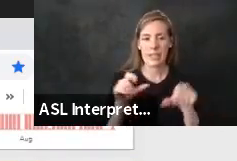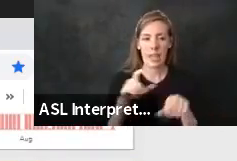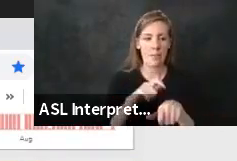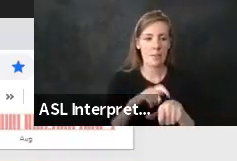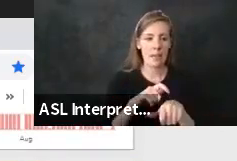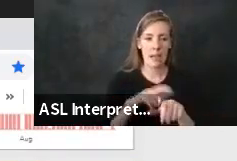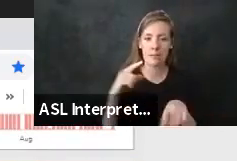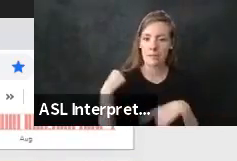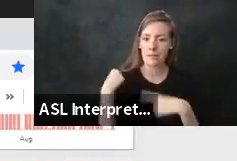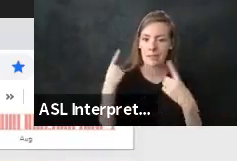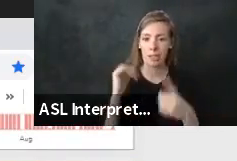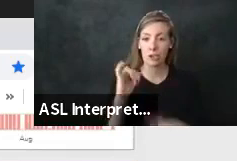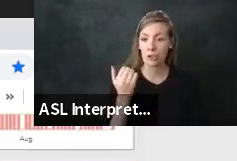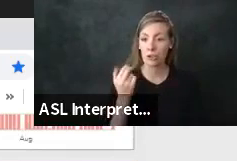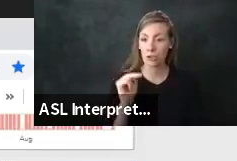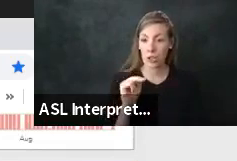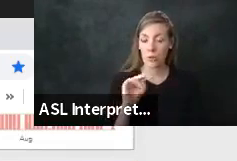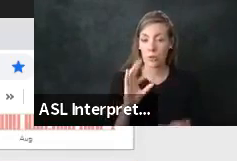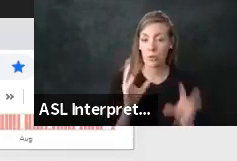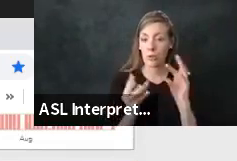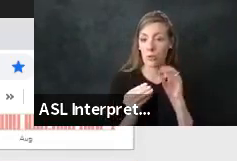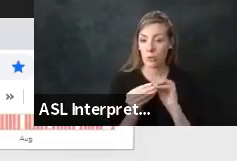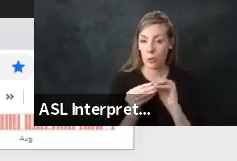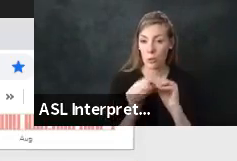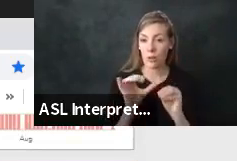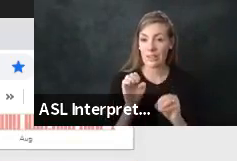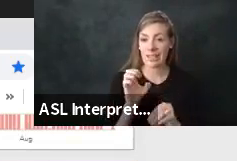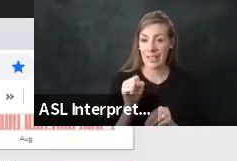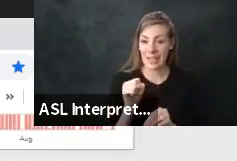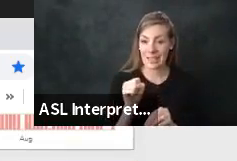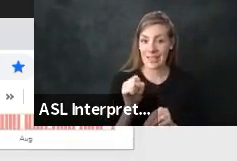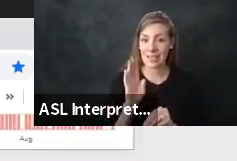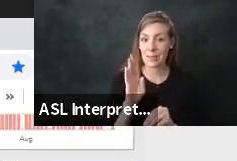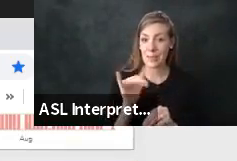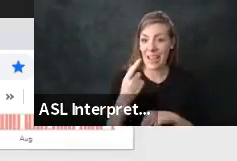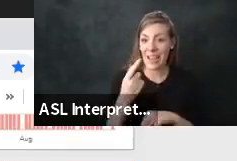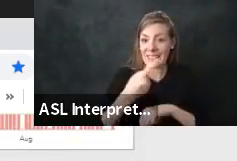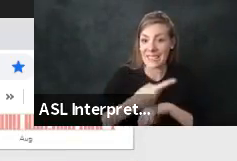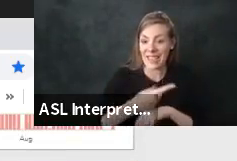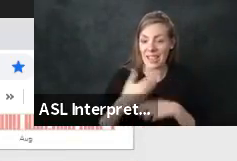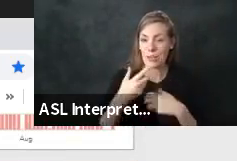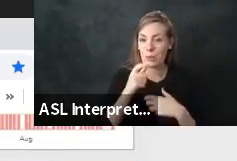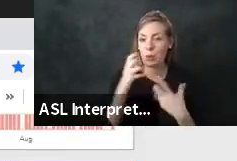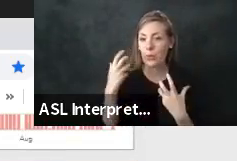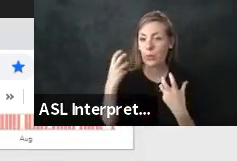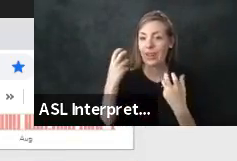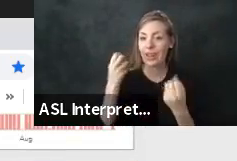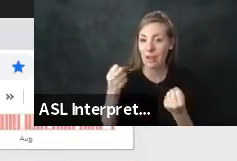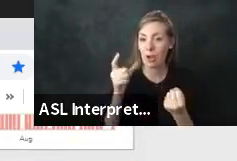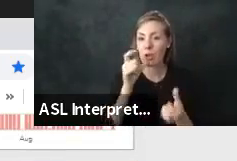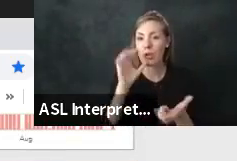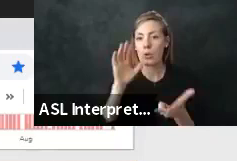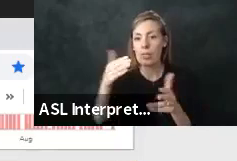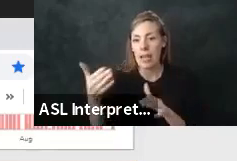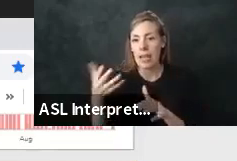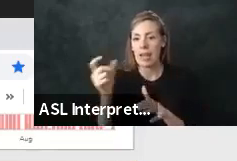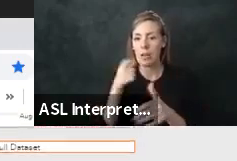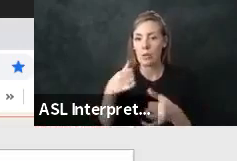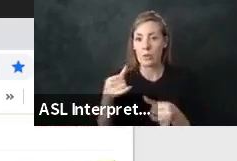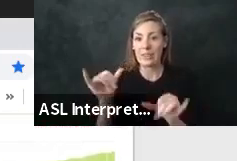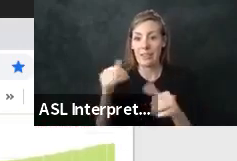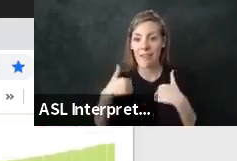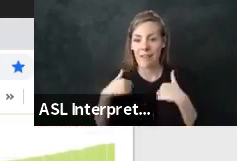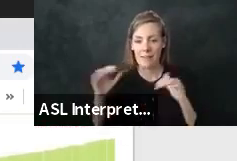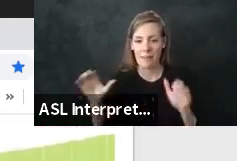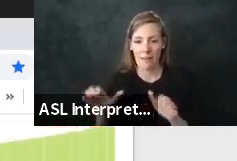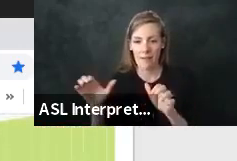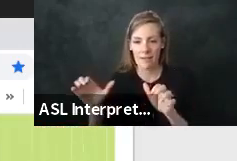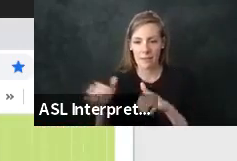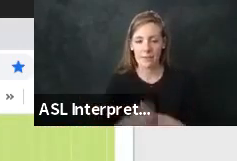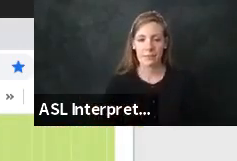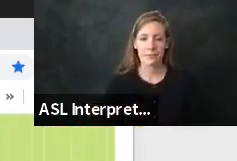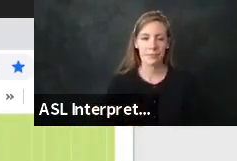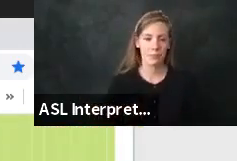see total cases by date, recovered death and active cases over time.